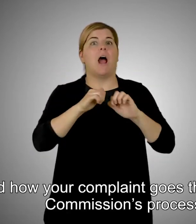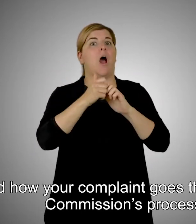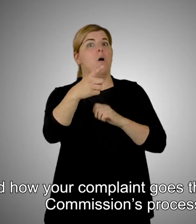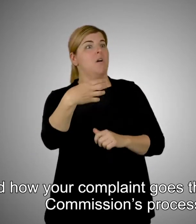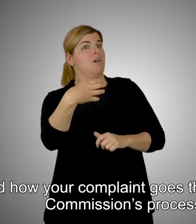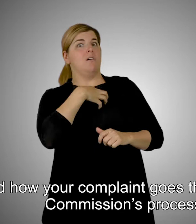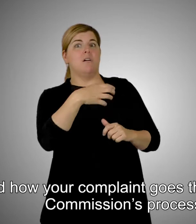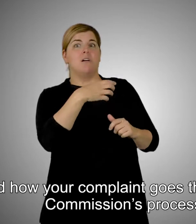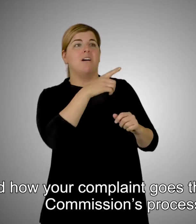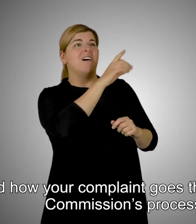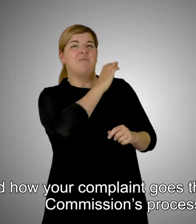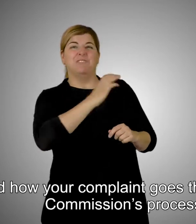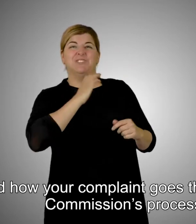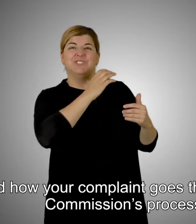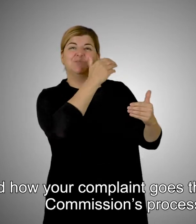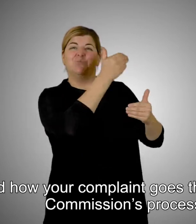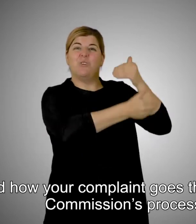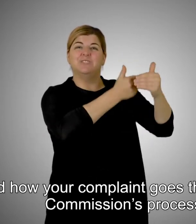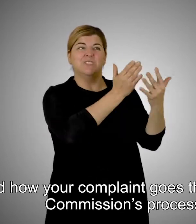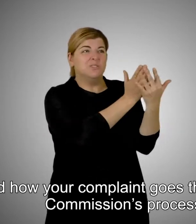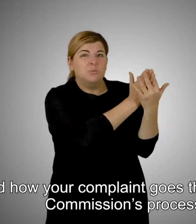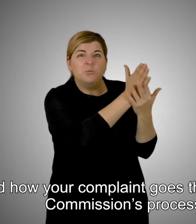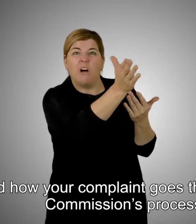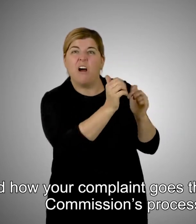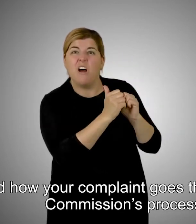and how your complaint goes through the Commission’s process